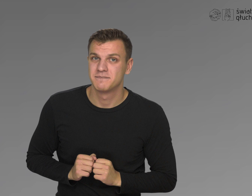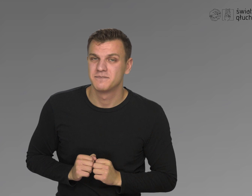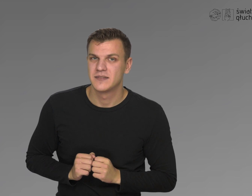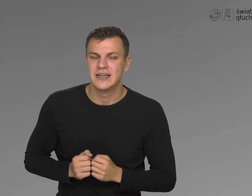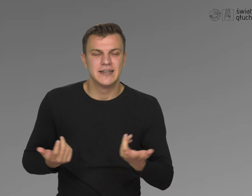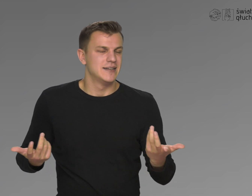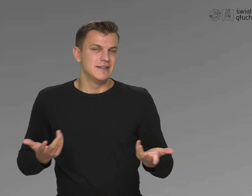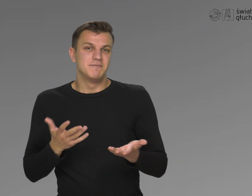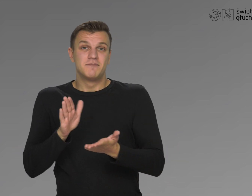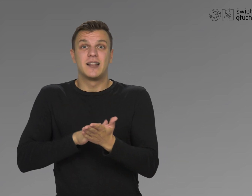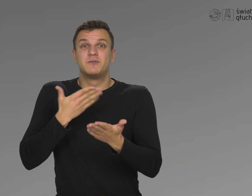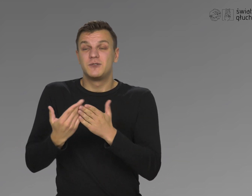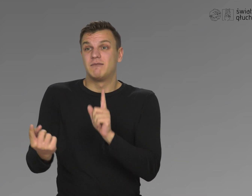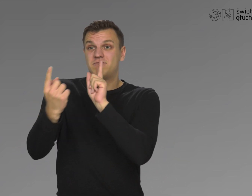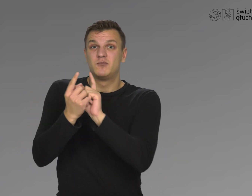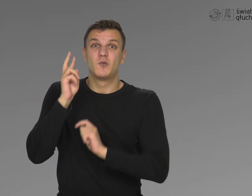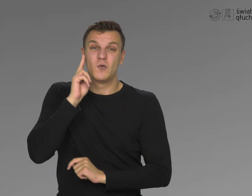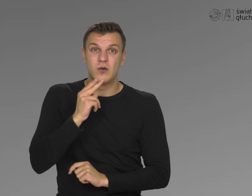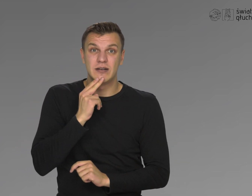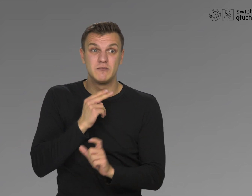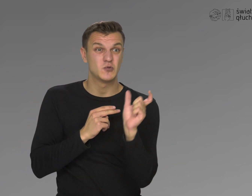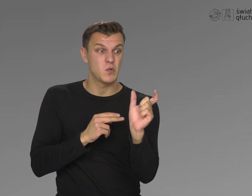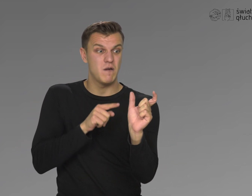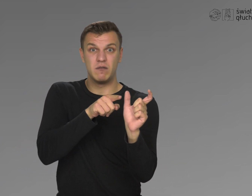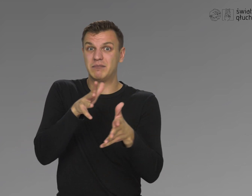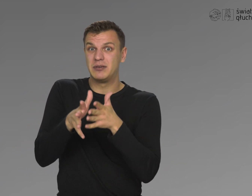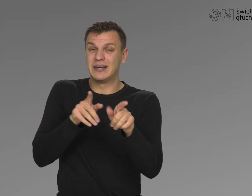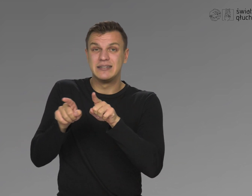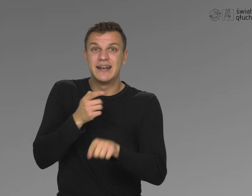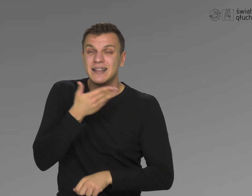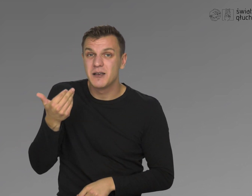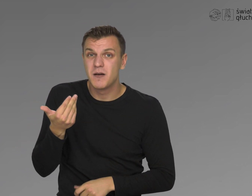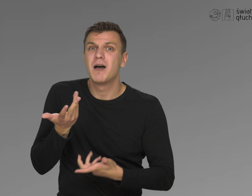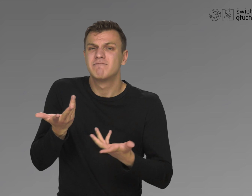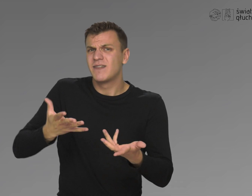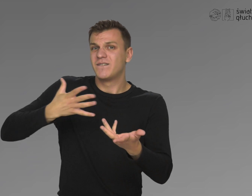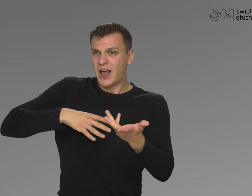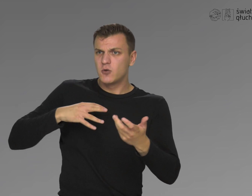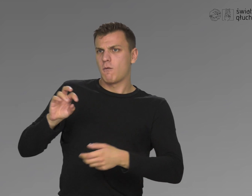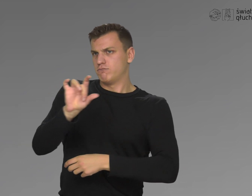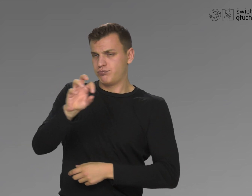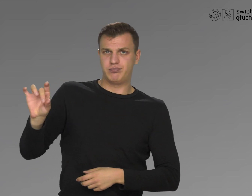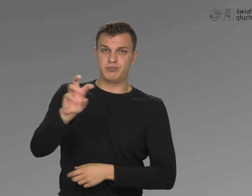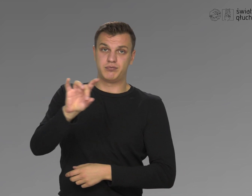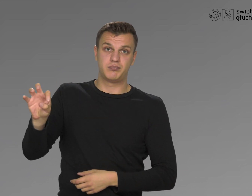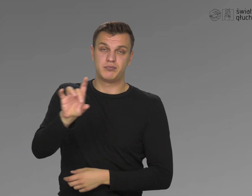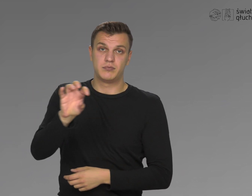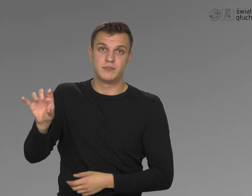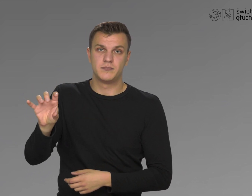For instance, in a conversation with a Deaf person, if you don’t know a sign, it’s worth simply fingerspelling the word.